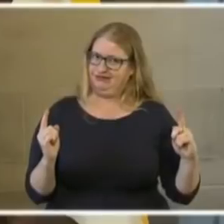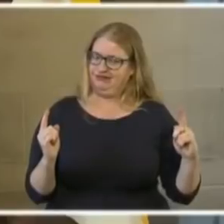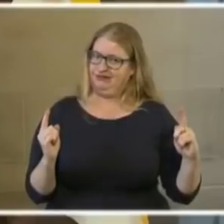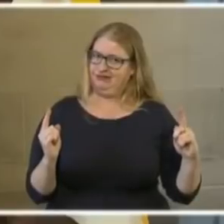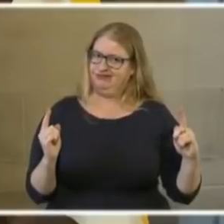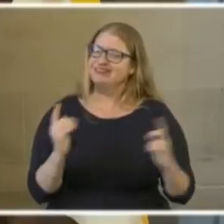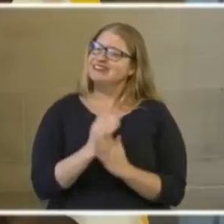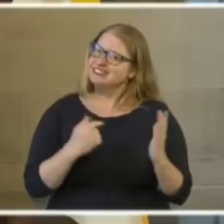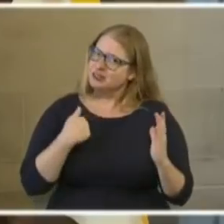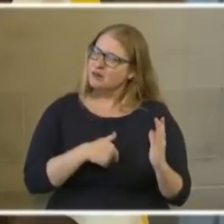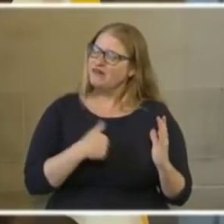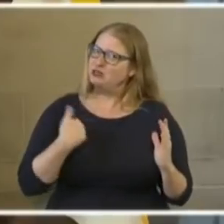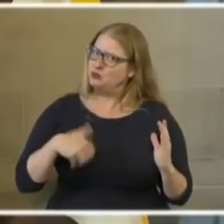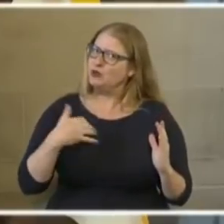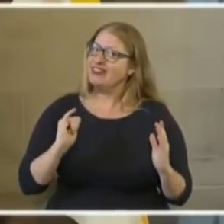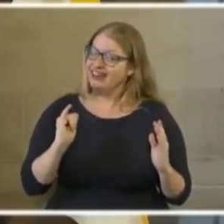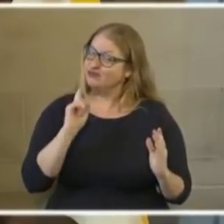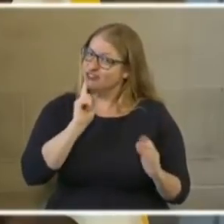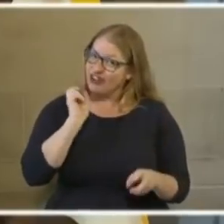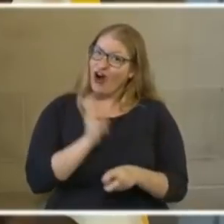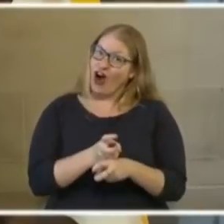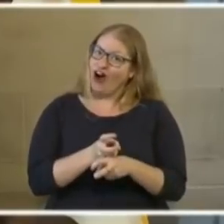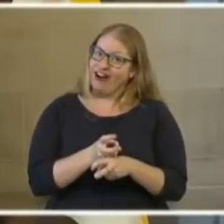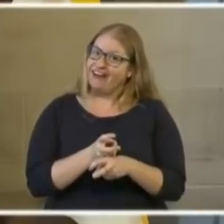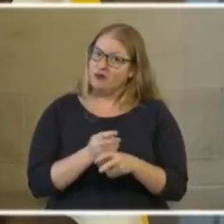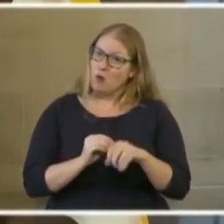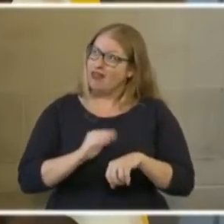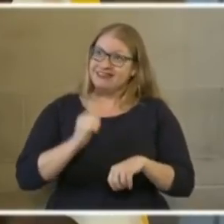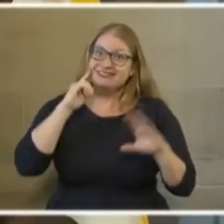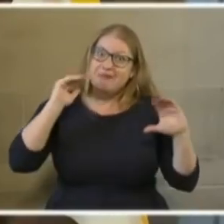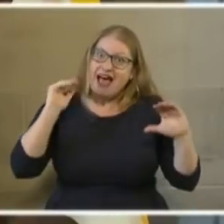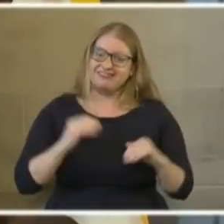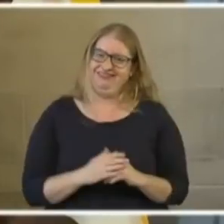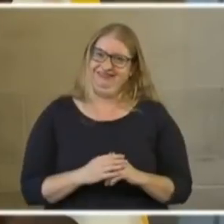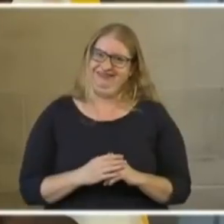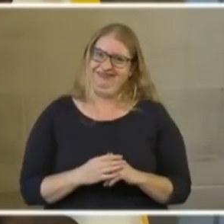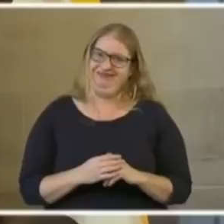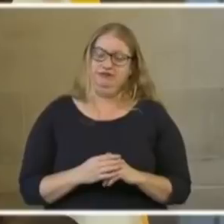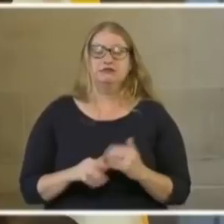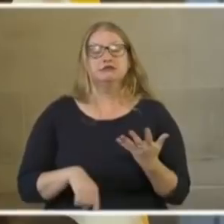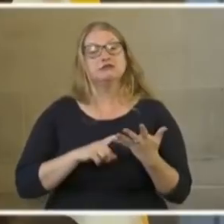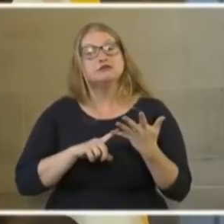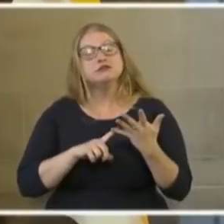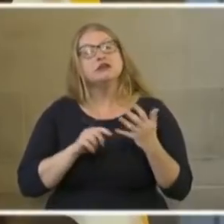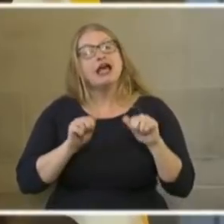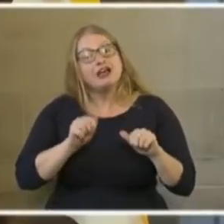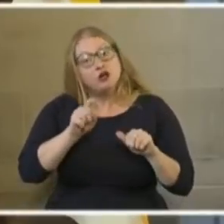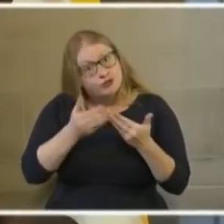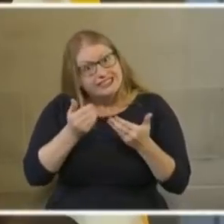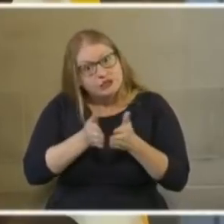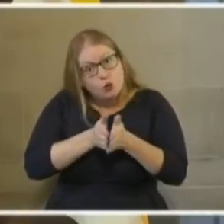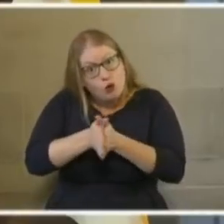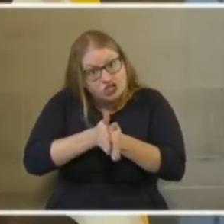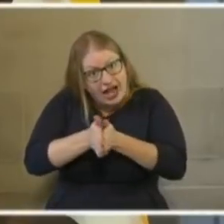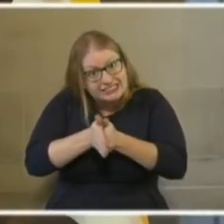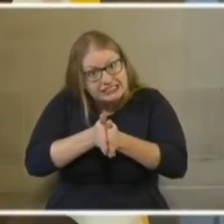FOR, CAN YOU MAINTAIN, AND I MEAN CAN YOU REALLY MAINTAIN AT LEAST SIX FEET OF PHYSICAL DISTANCING.